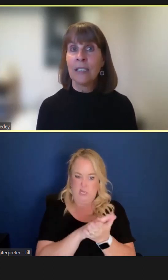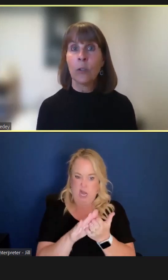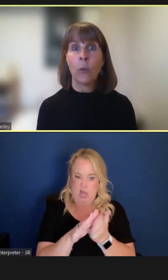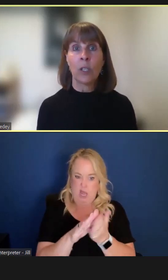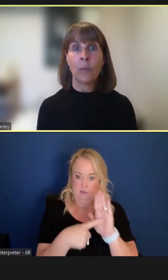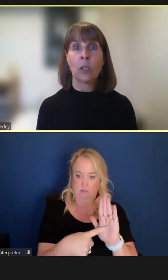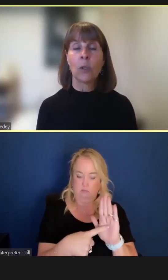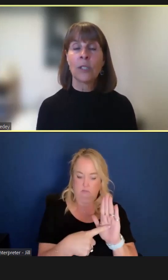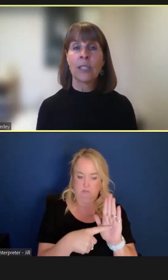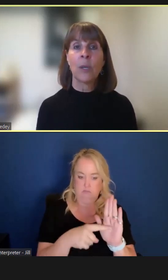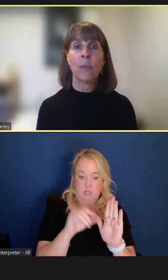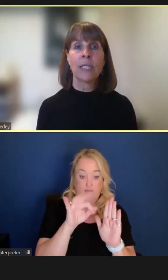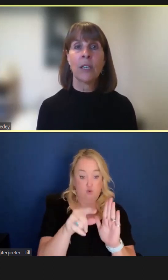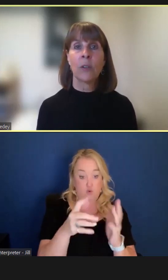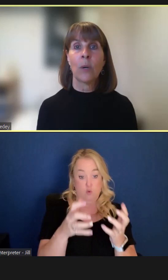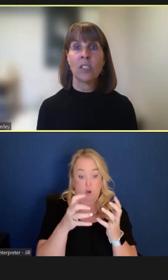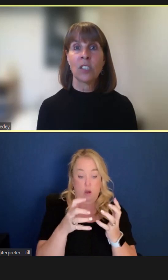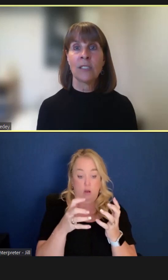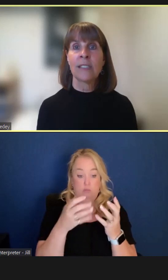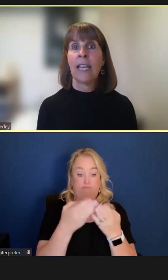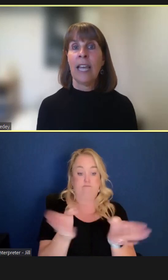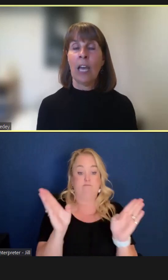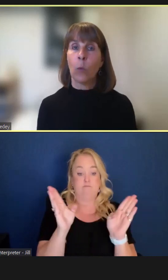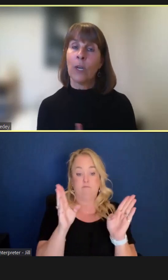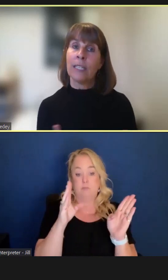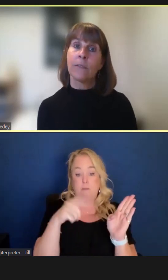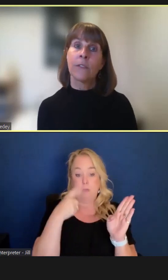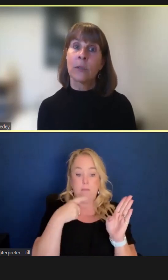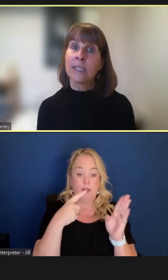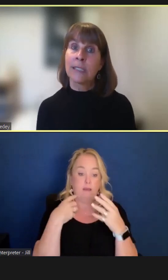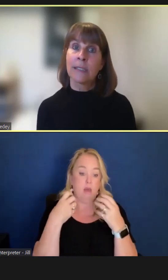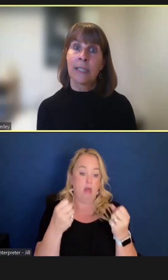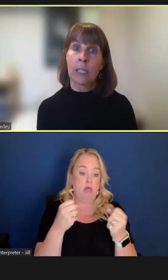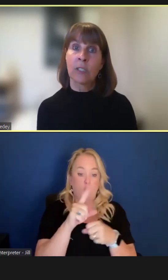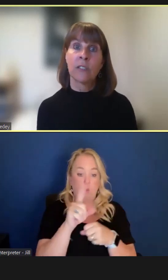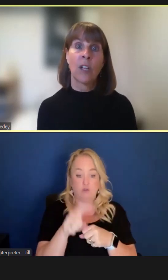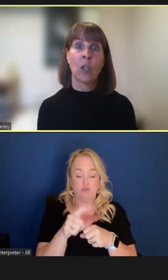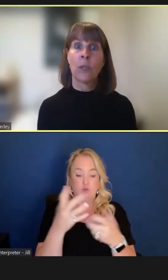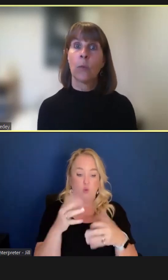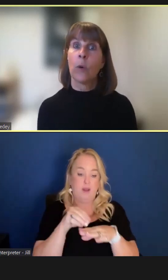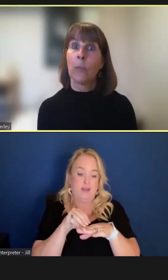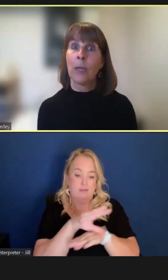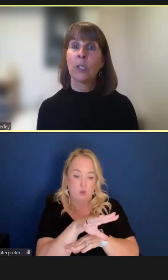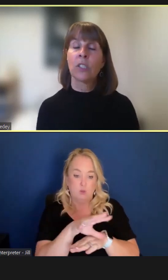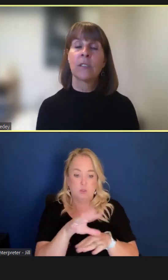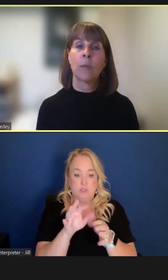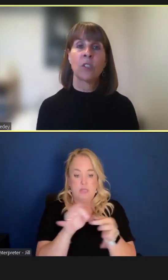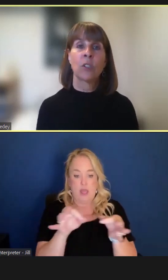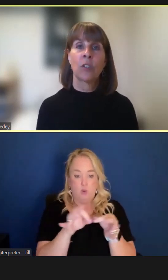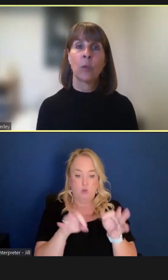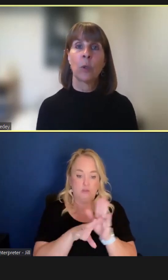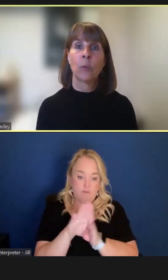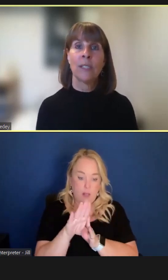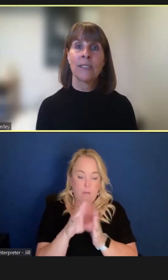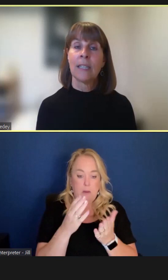want to be looking at public health questions and what influences language development what might put some children at more risk